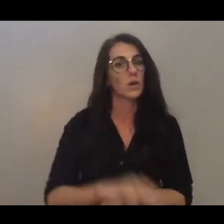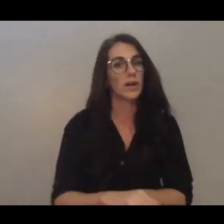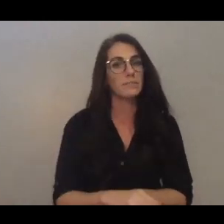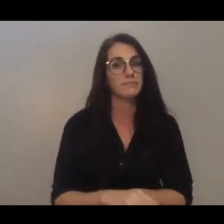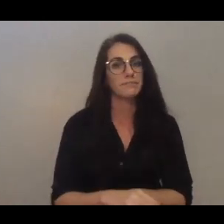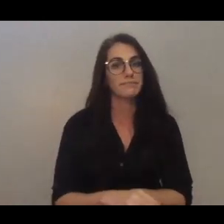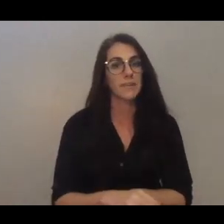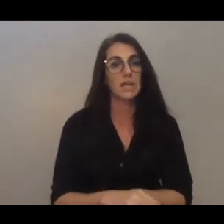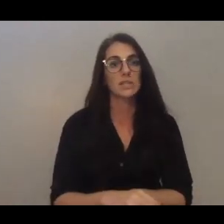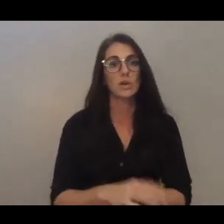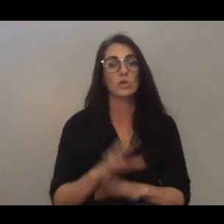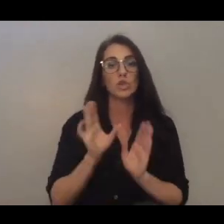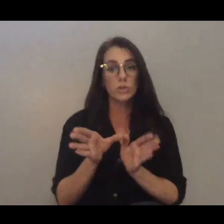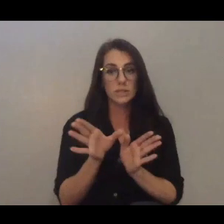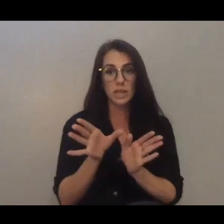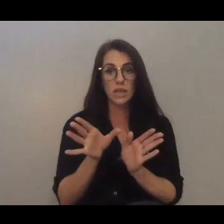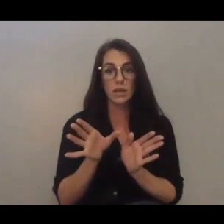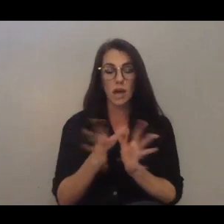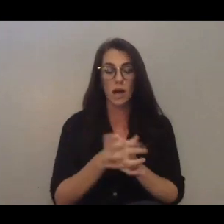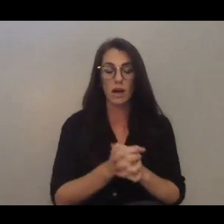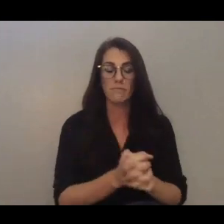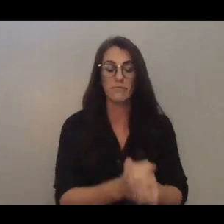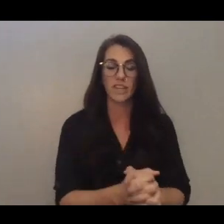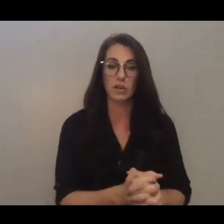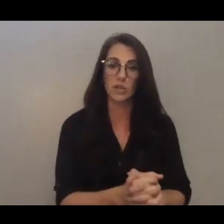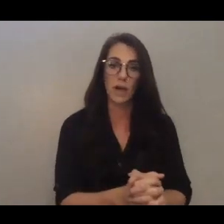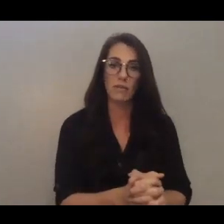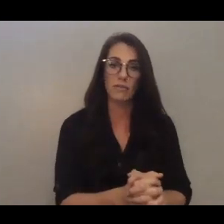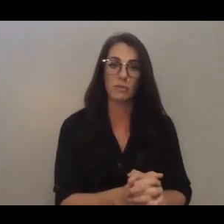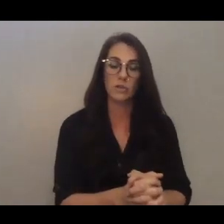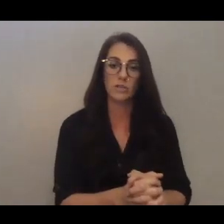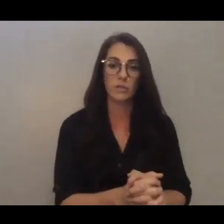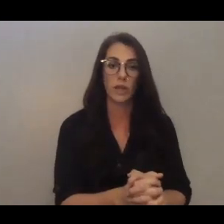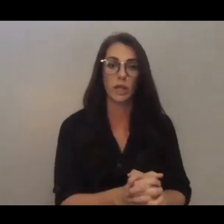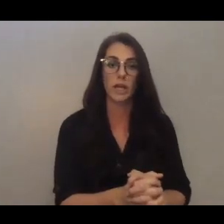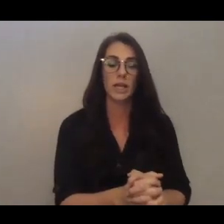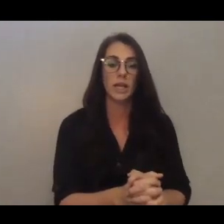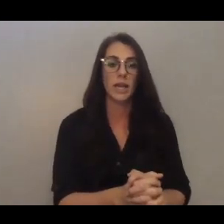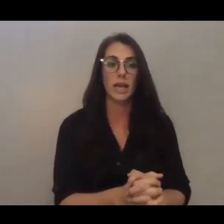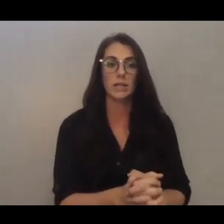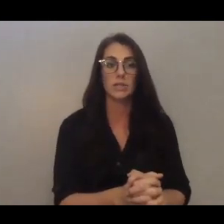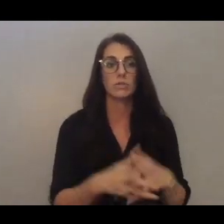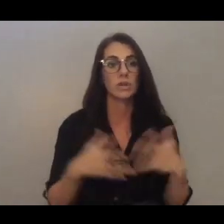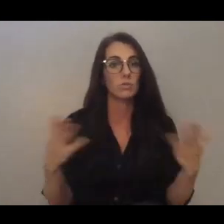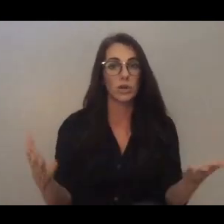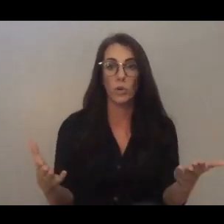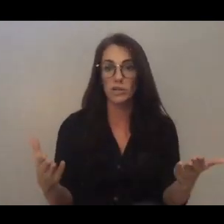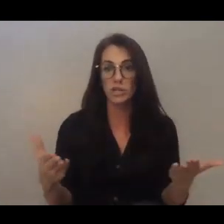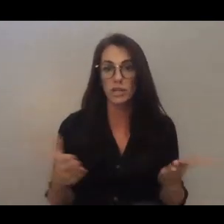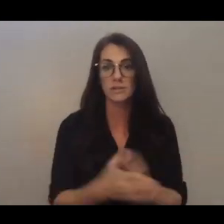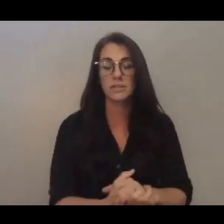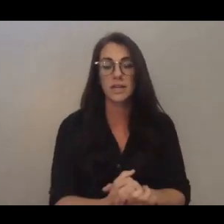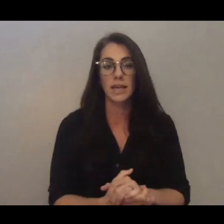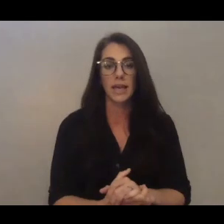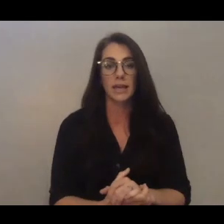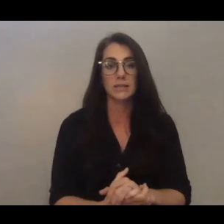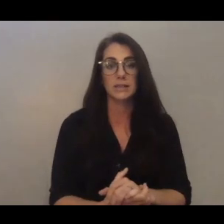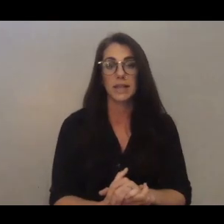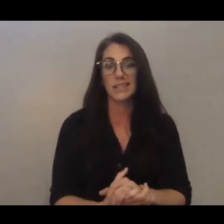Ok so use the videos you have from Joseph Wheeler and you can rewatch this and let us